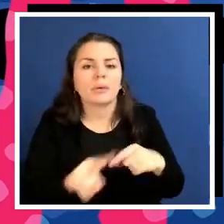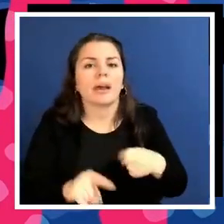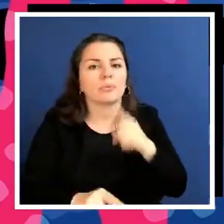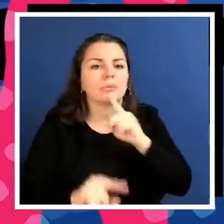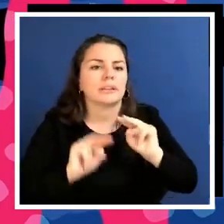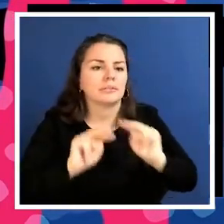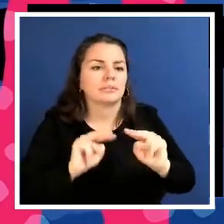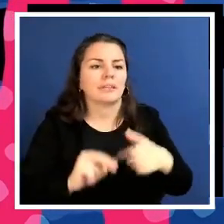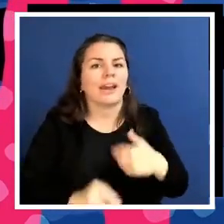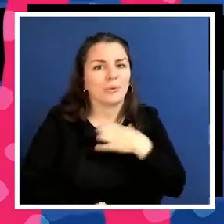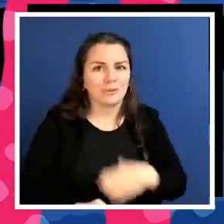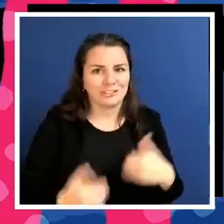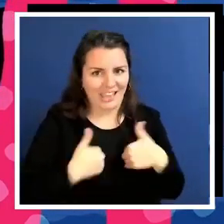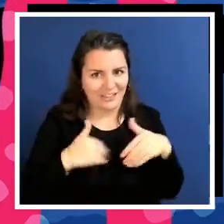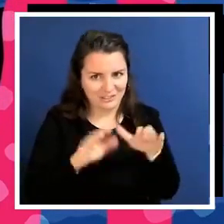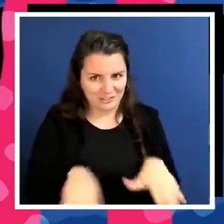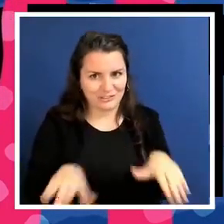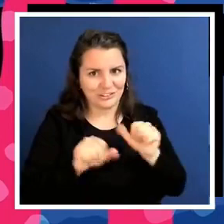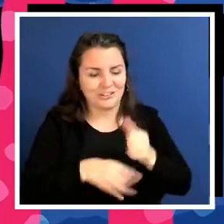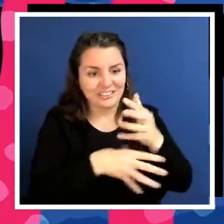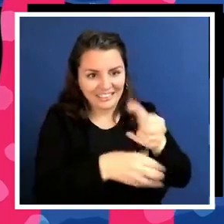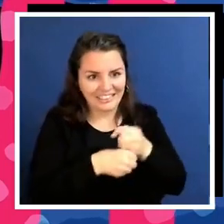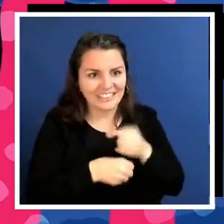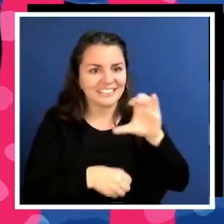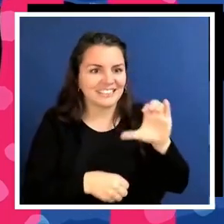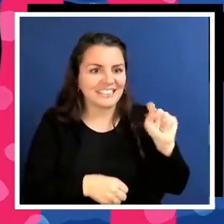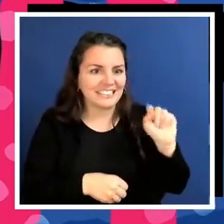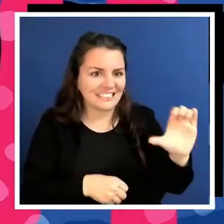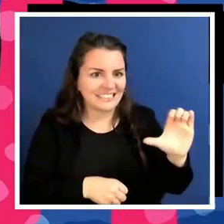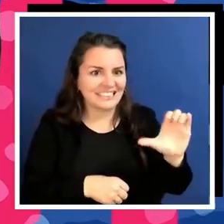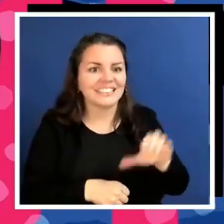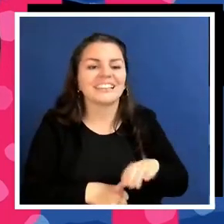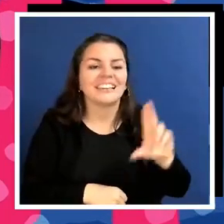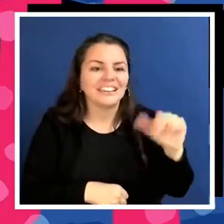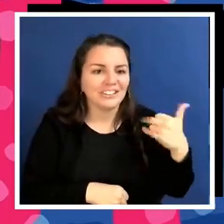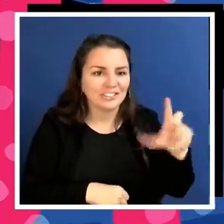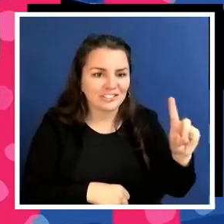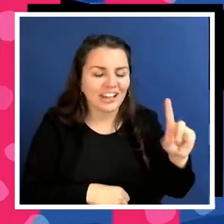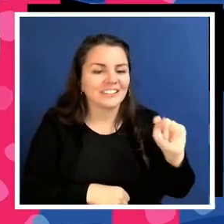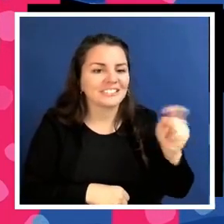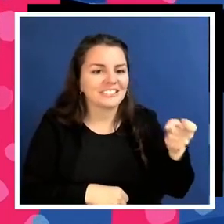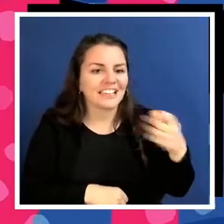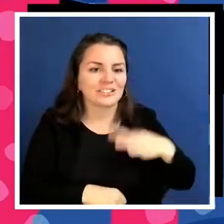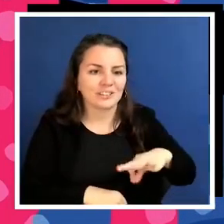BEING ABLE TO WORK IS THE REAL FINANCIAL HARDSHIP AND IT CREATED SOME CHALLENGES.